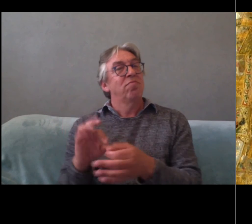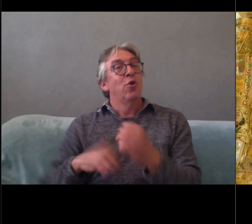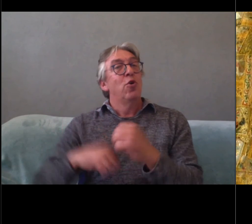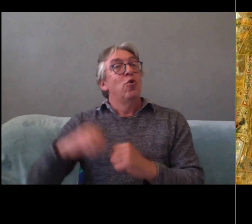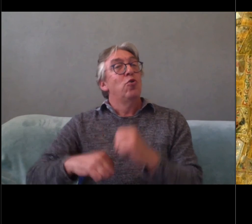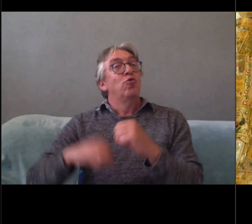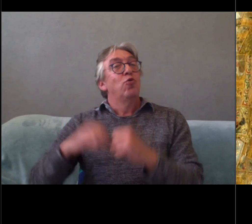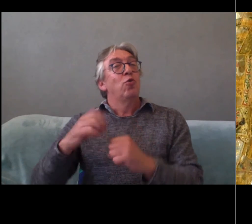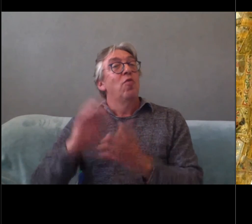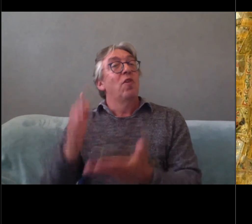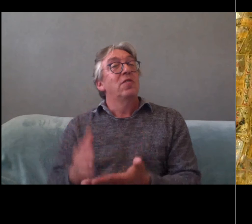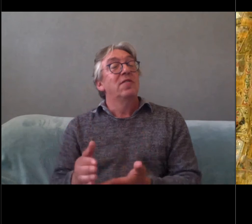Please, Maria first.